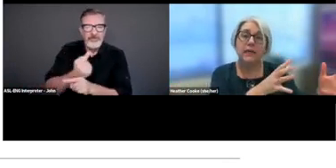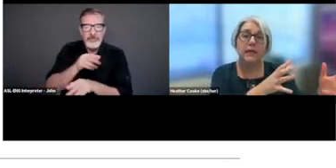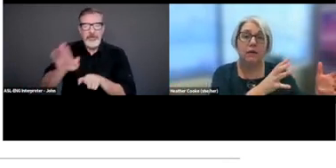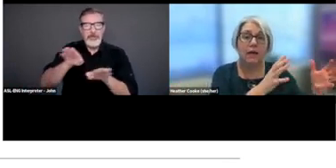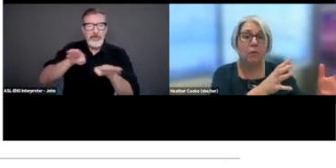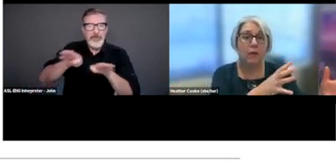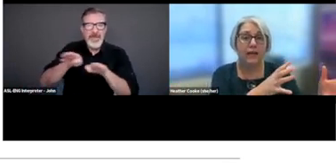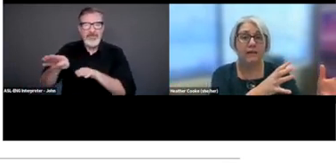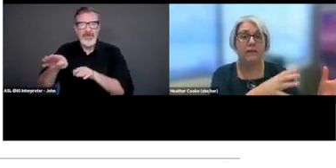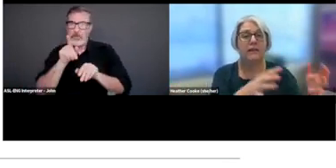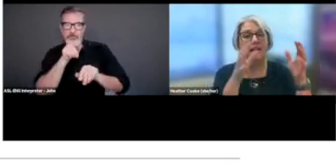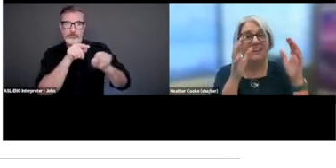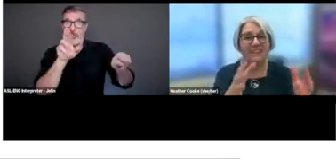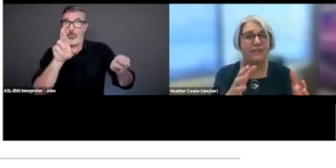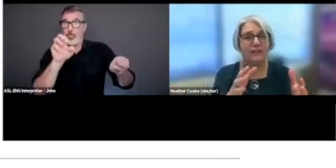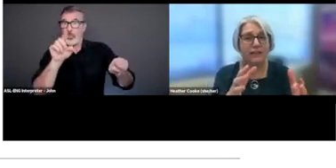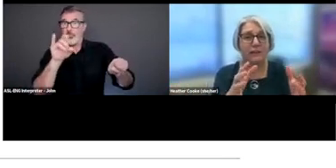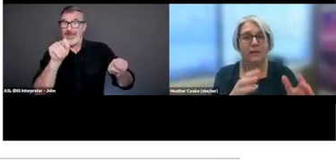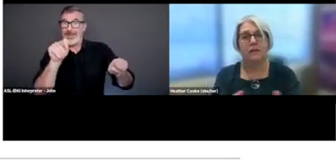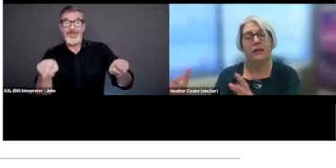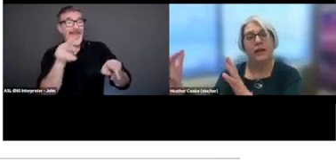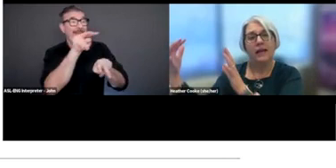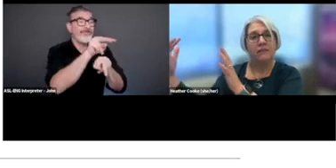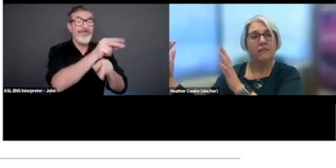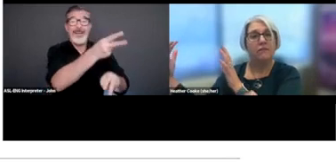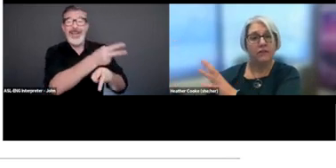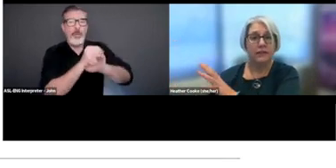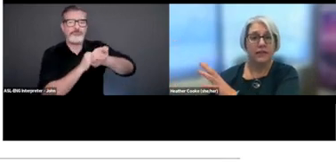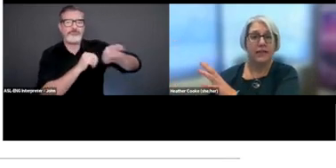we've got bullying up at one end in civility in the middle, and